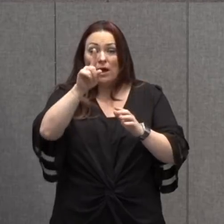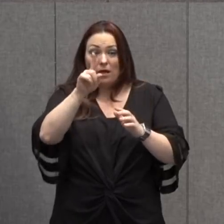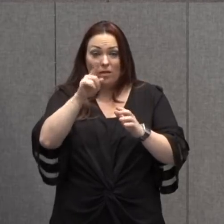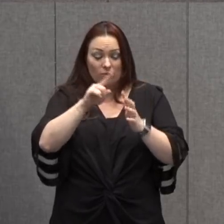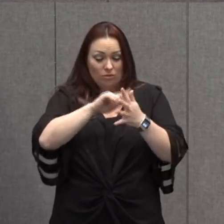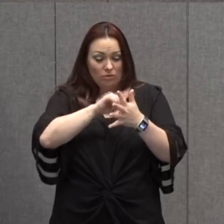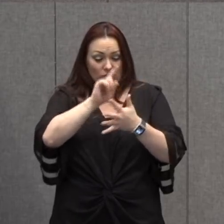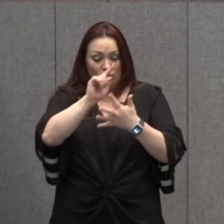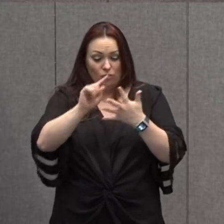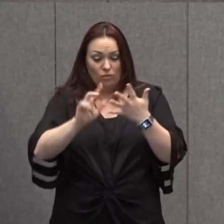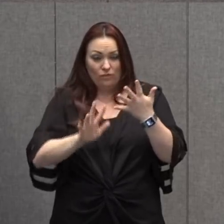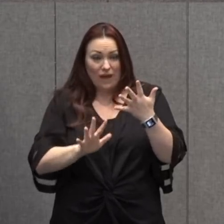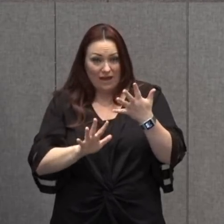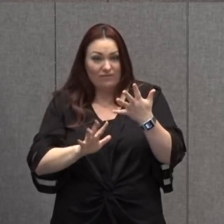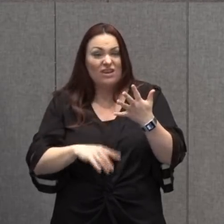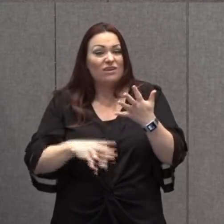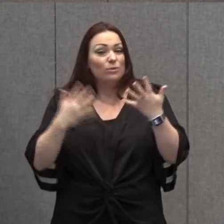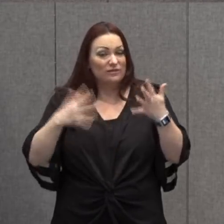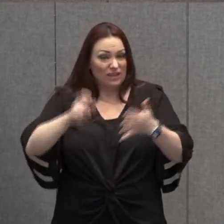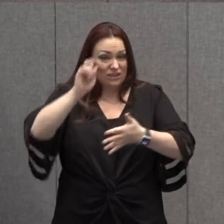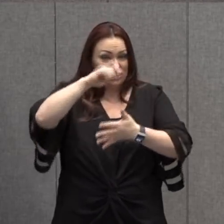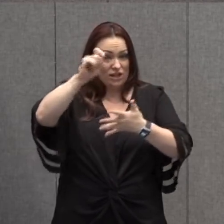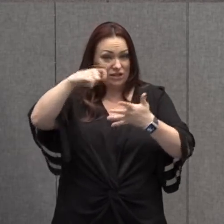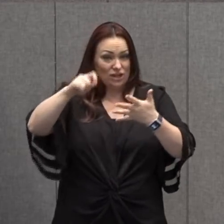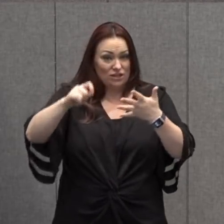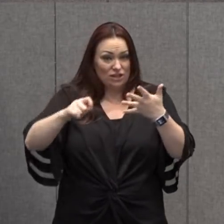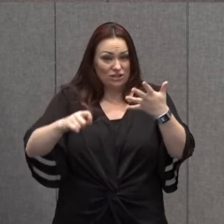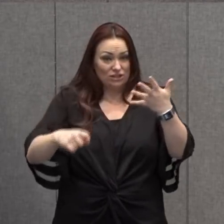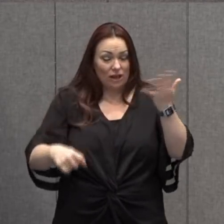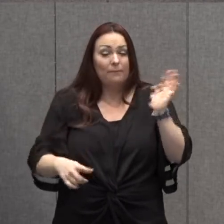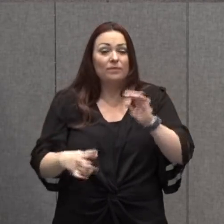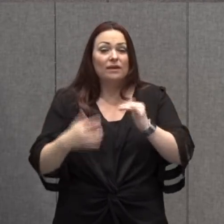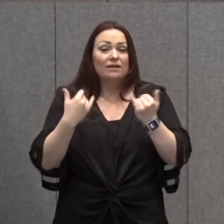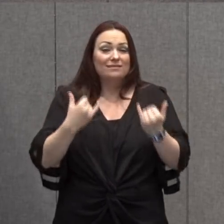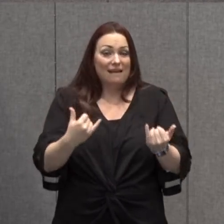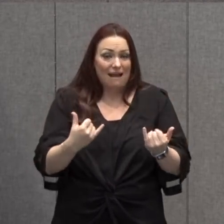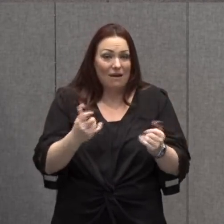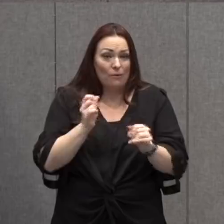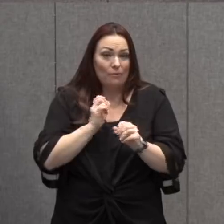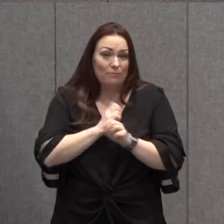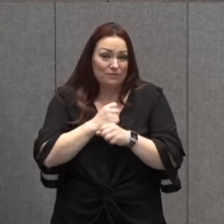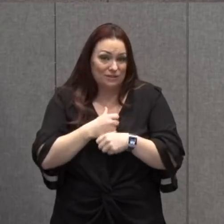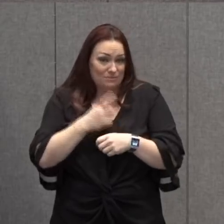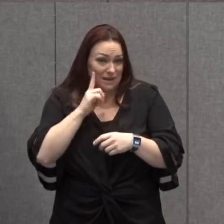By Monday we had gone through and checked them all off. So let's just check and make sure that we have